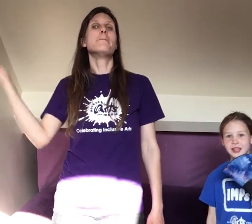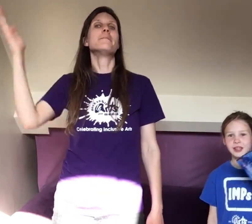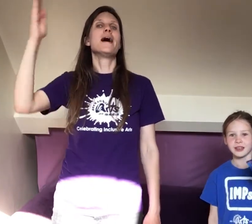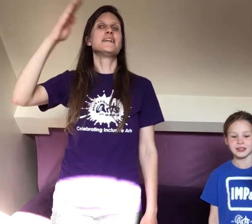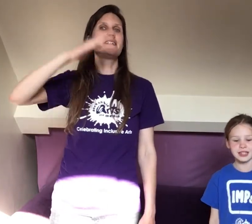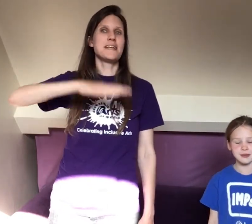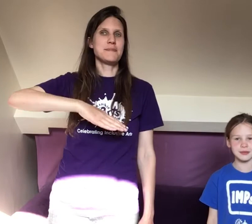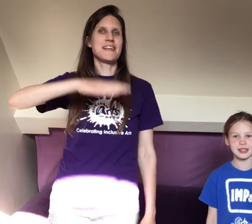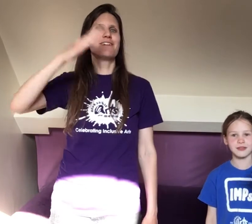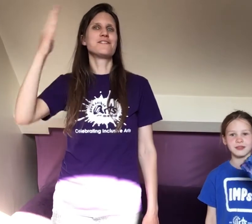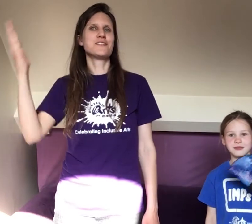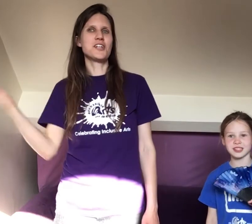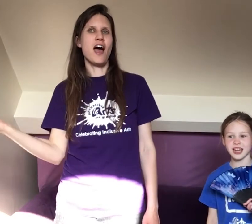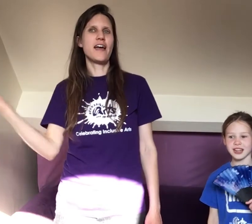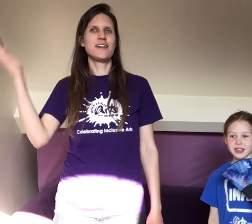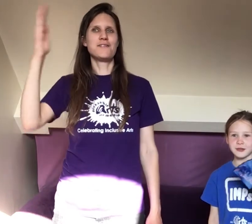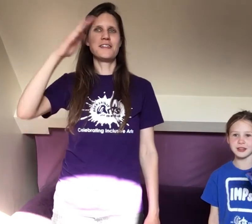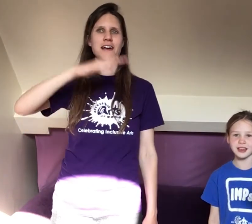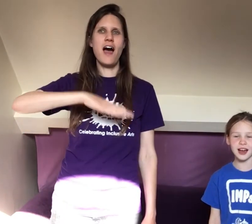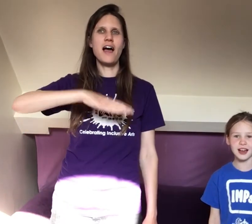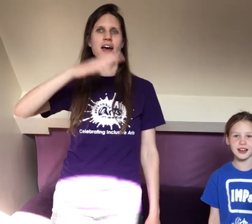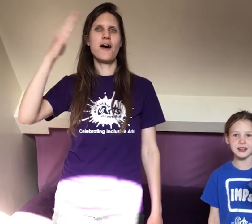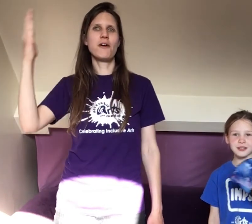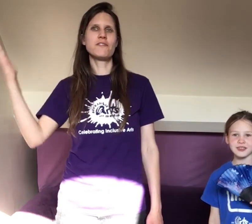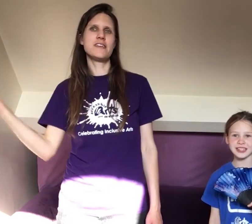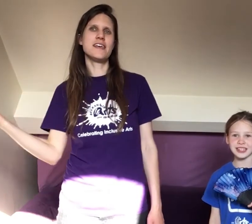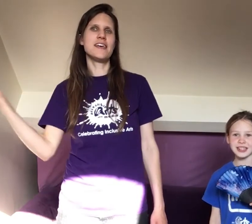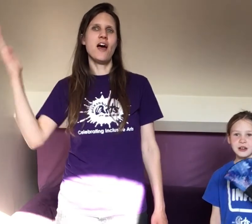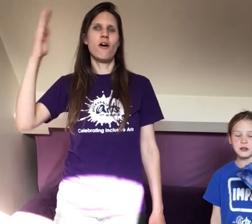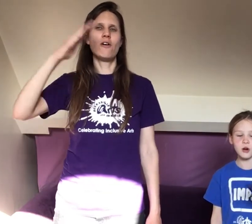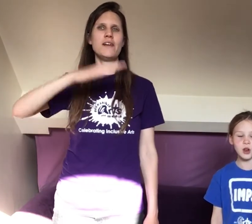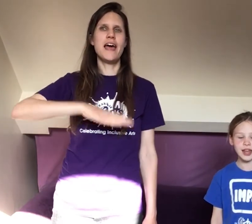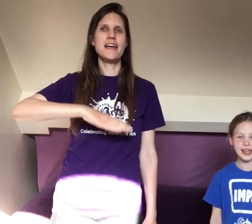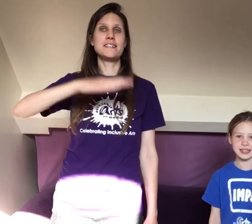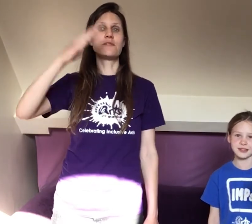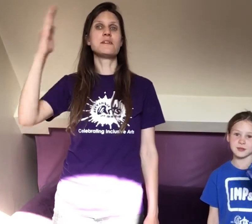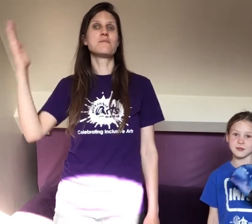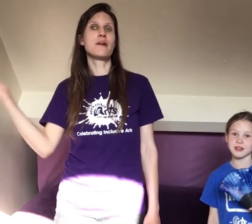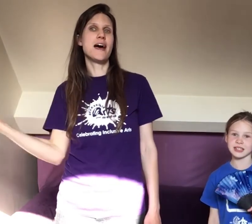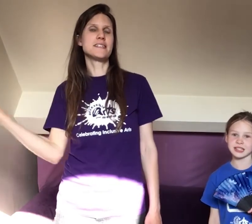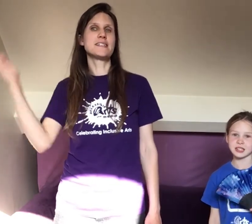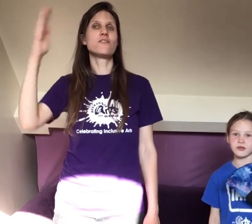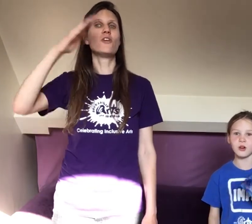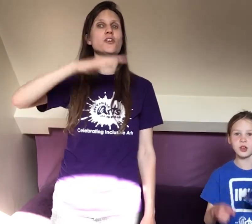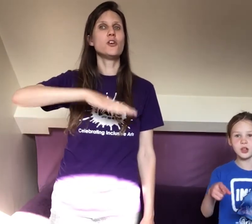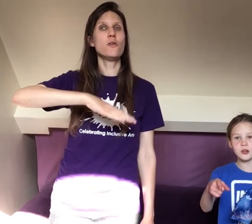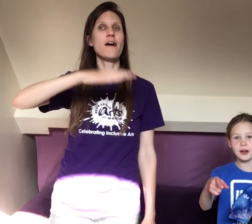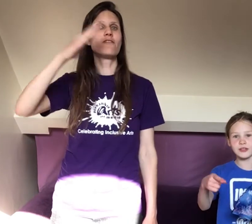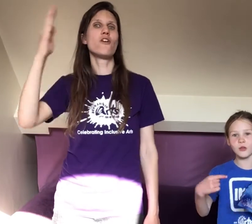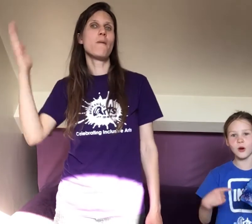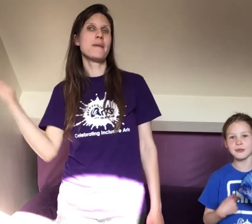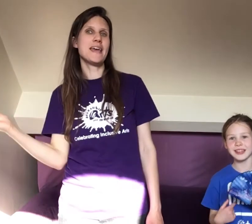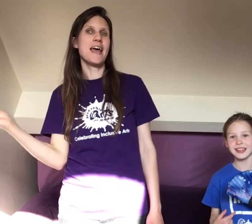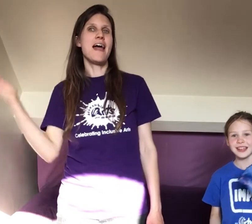My ship sailed from China with a cargo of tea, all laden with presents for you and for me.